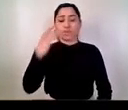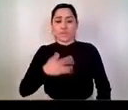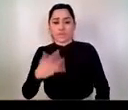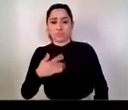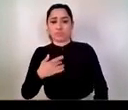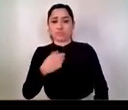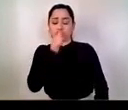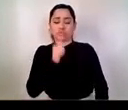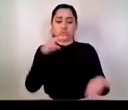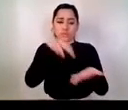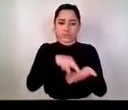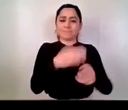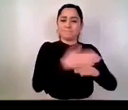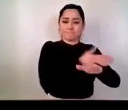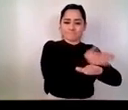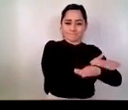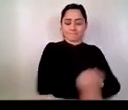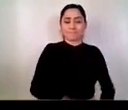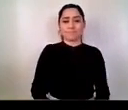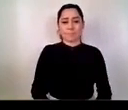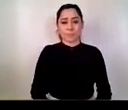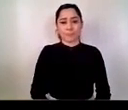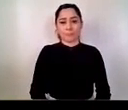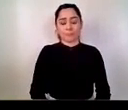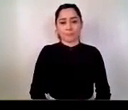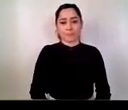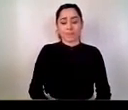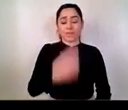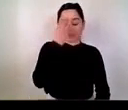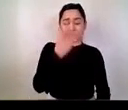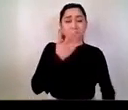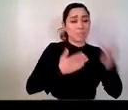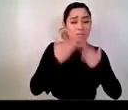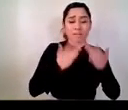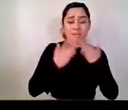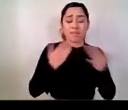While chronic sleep deprivation sets the stage for negative thinking and emotional vulnerability.